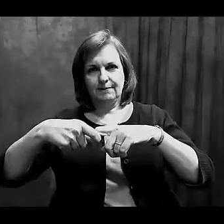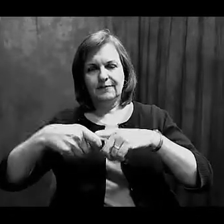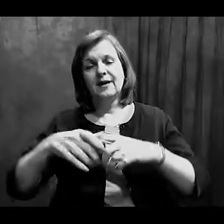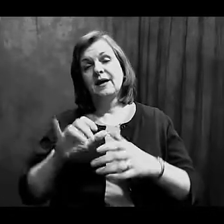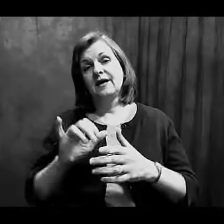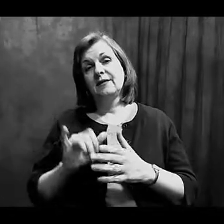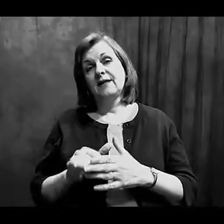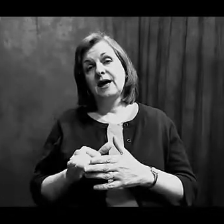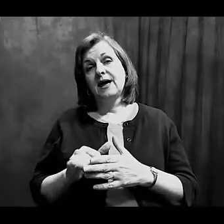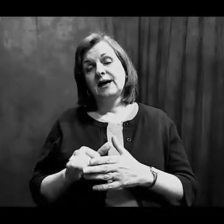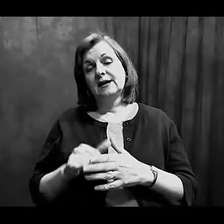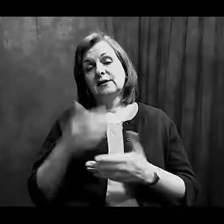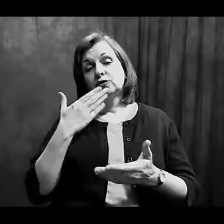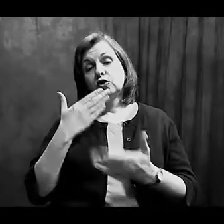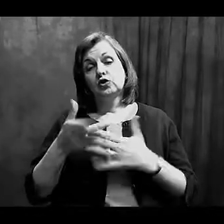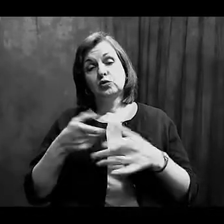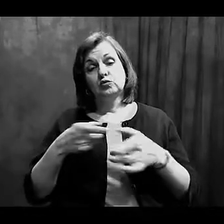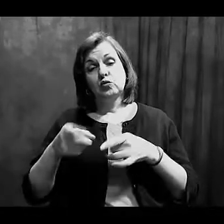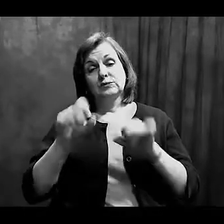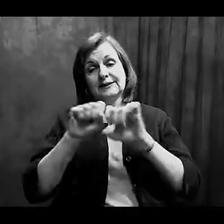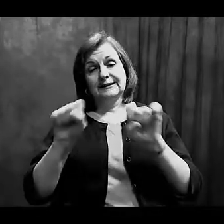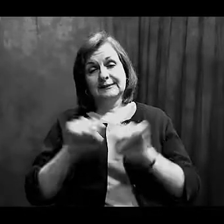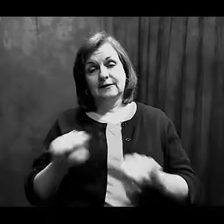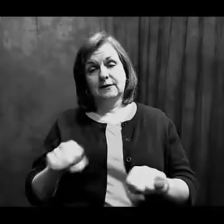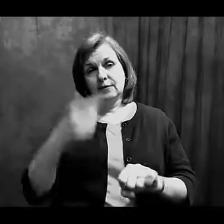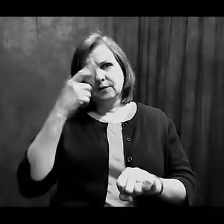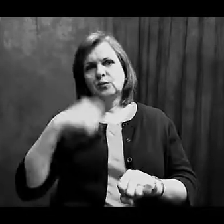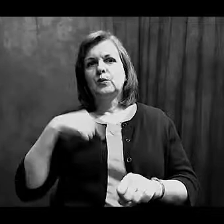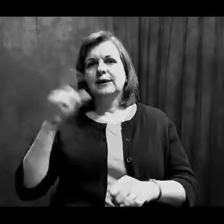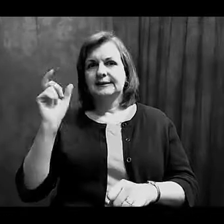this is a very good system for your body because